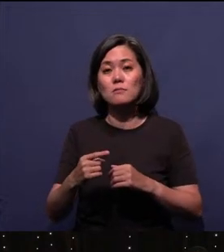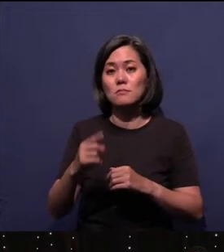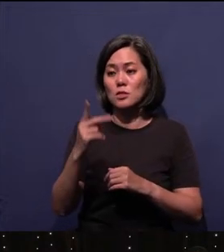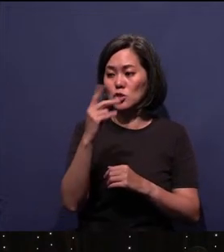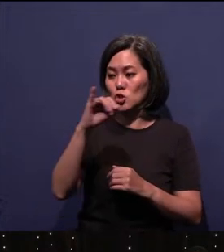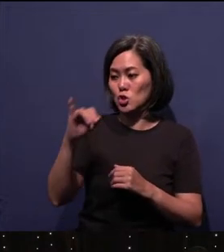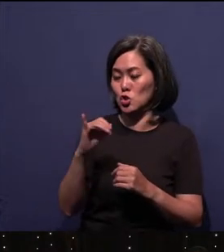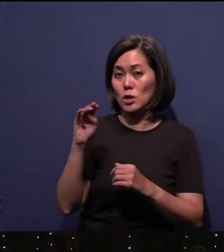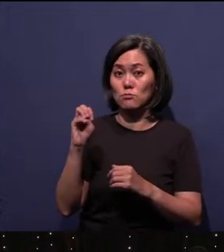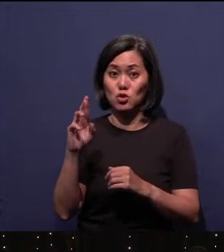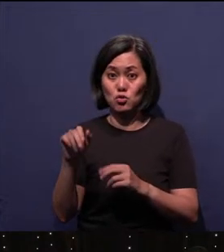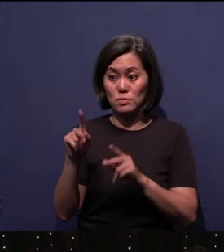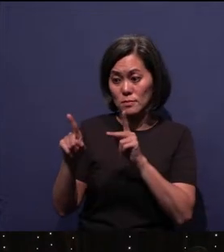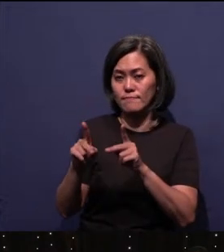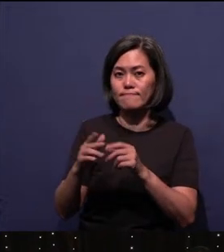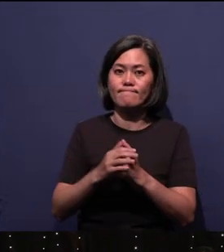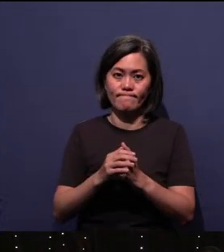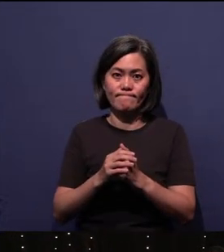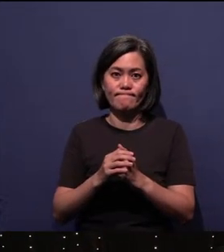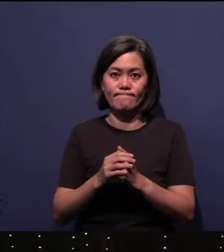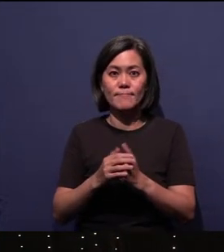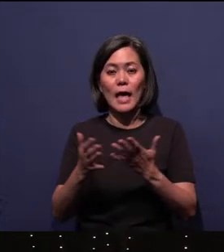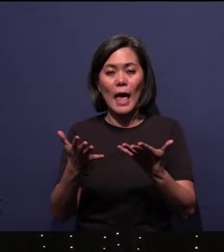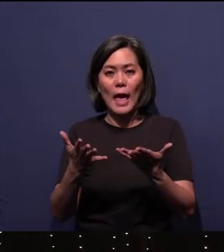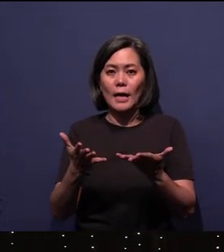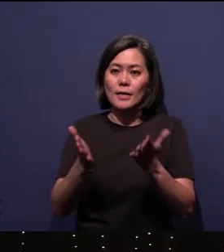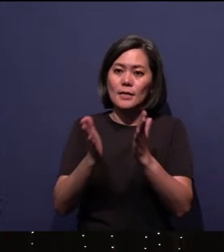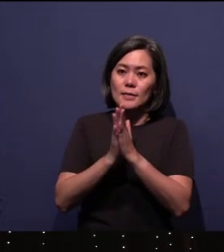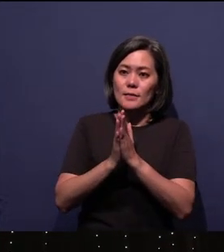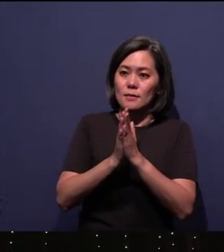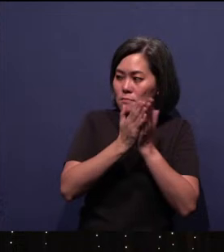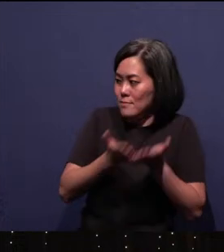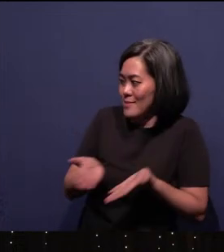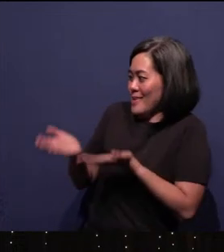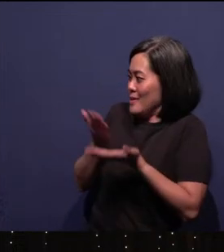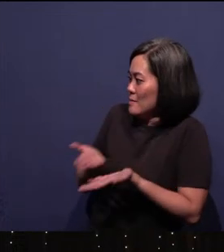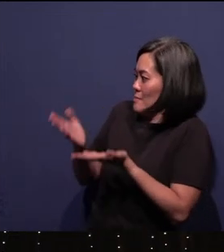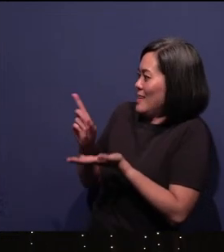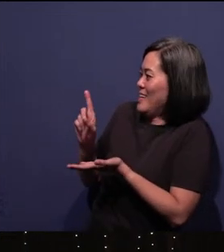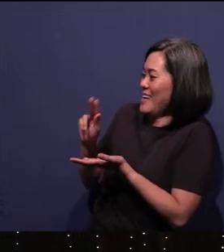And with that, I ask you... Dear Daniel, to tell us.